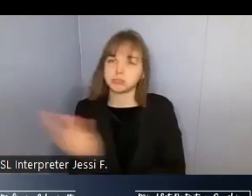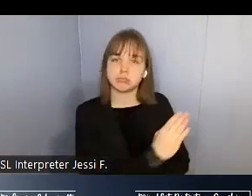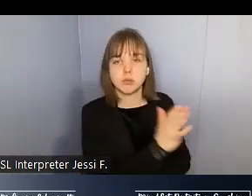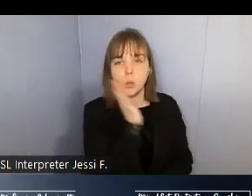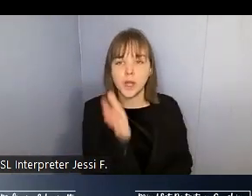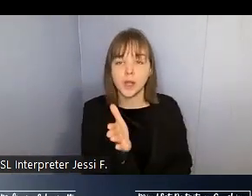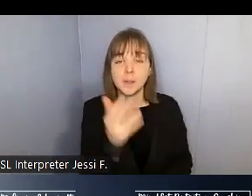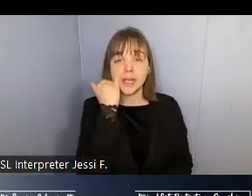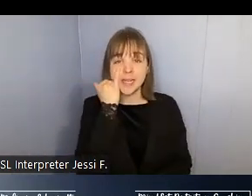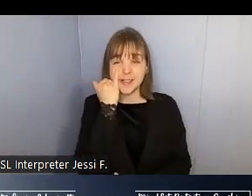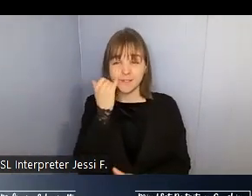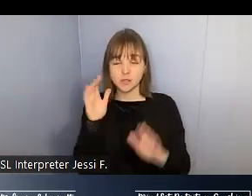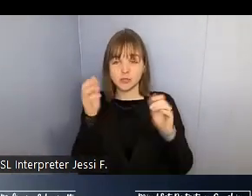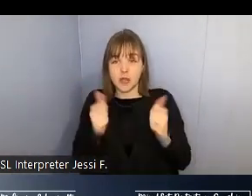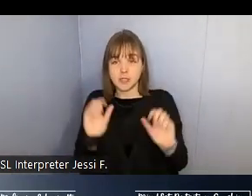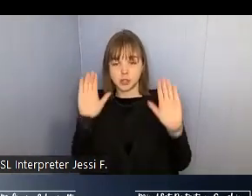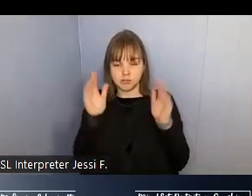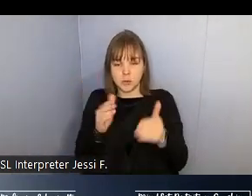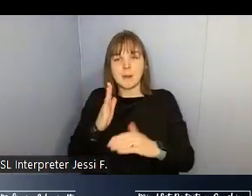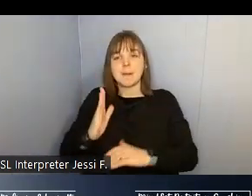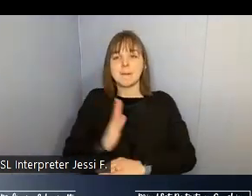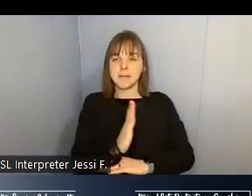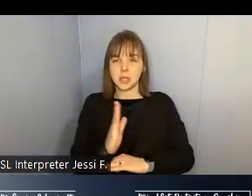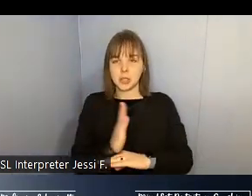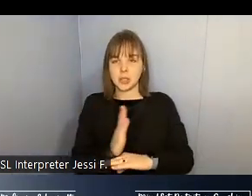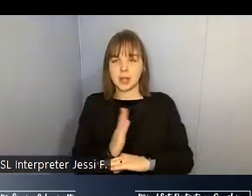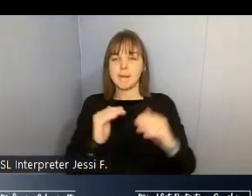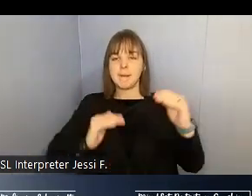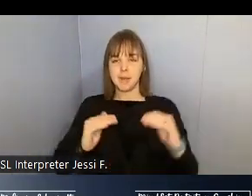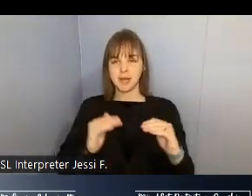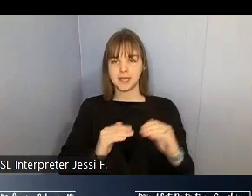restriction that you put on yourself. So the overeating isn't the problem.